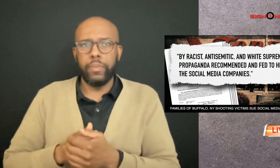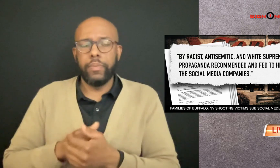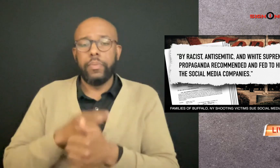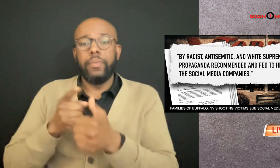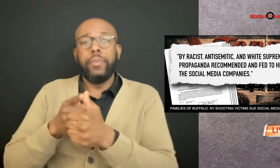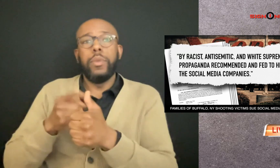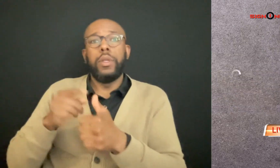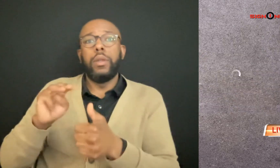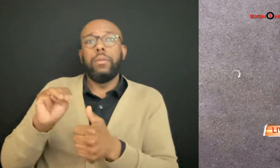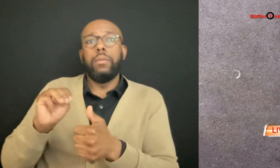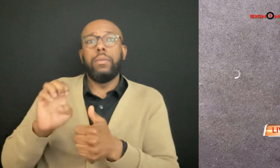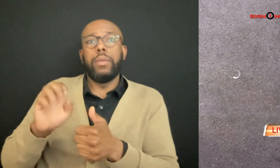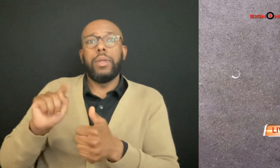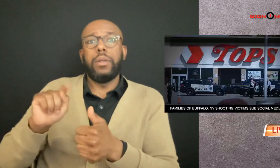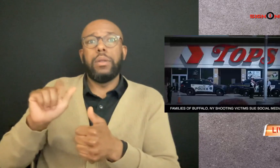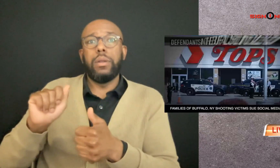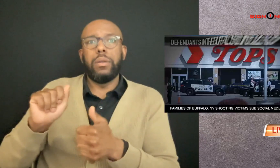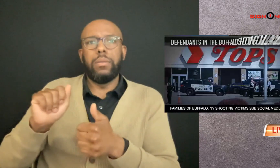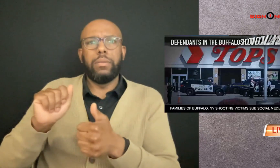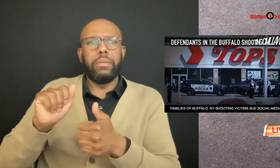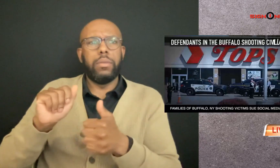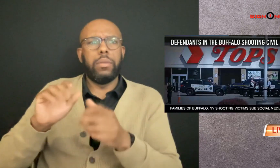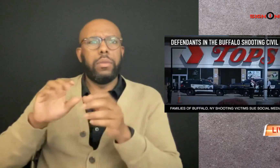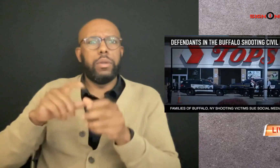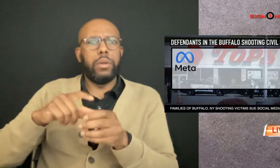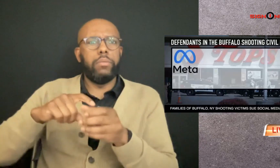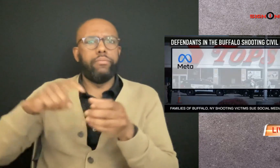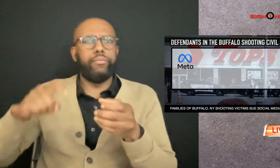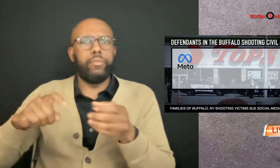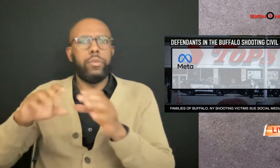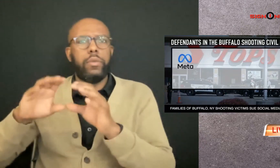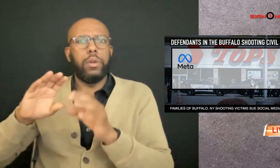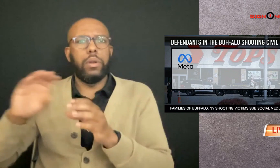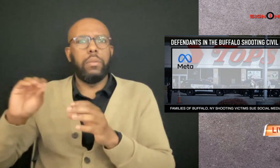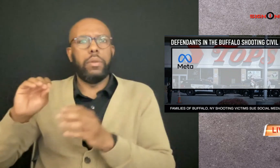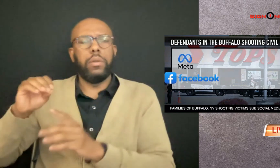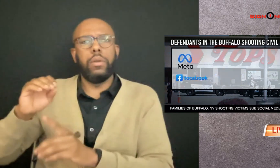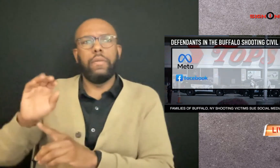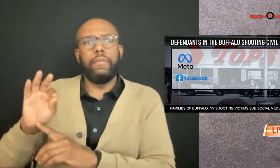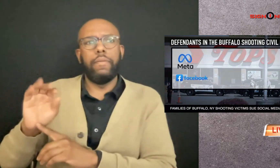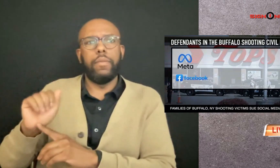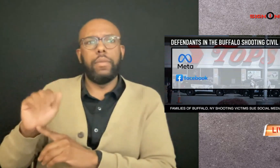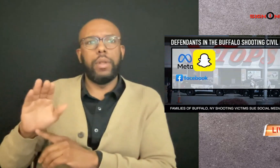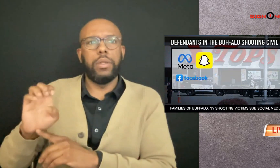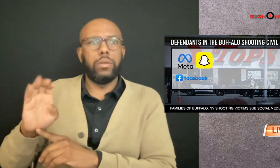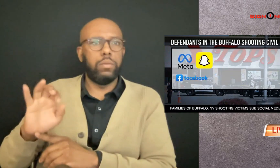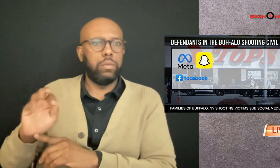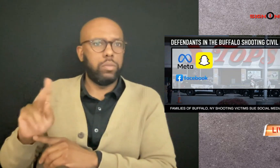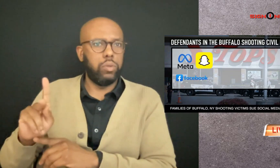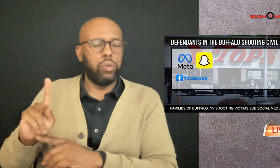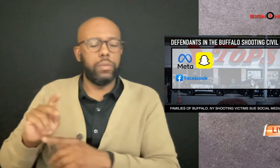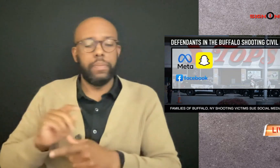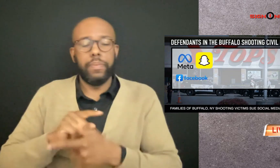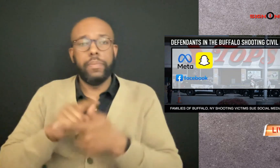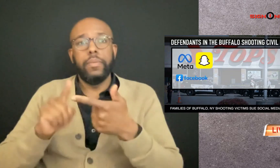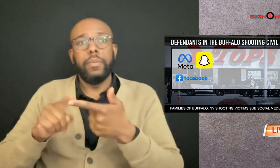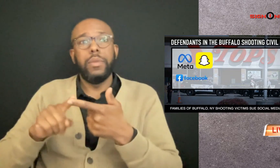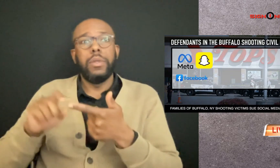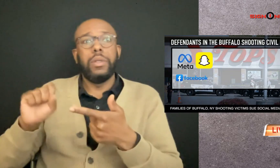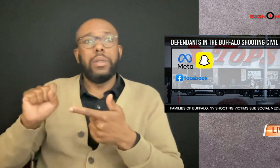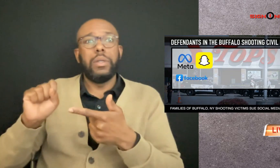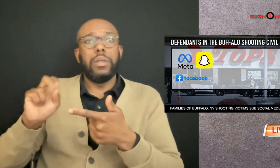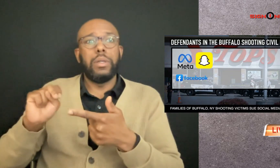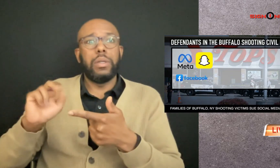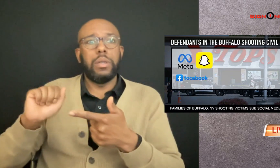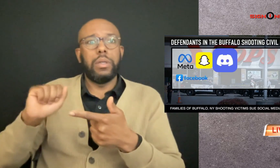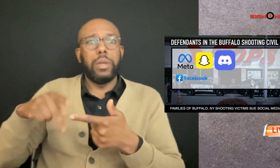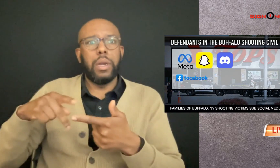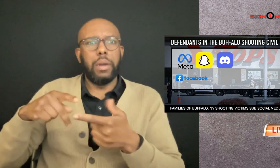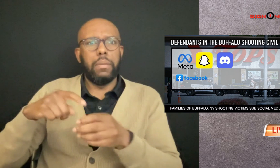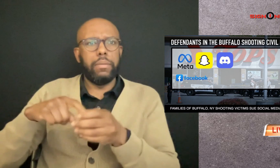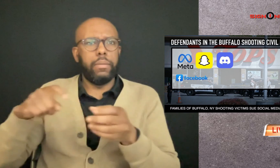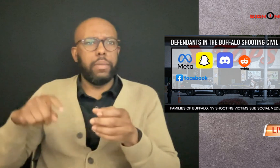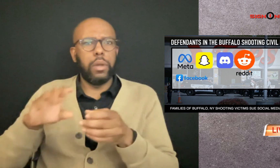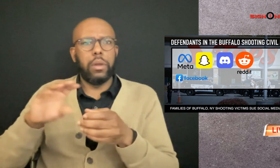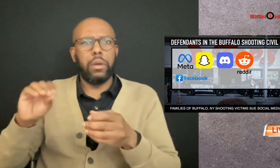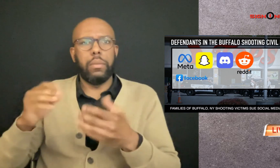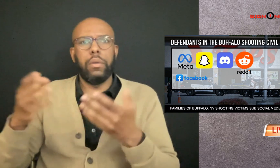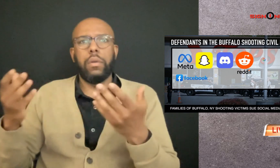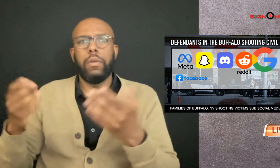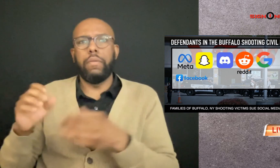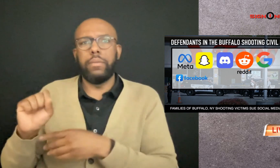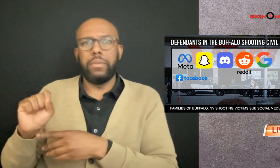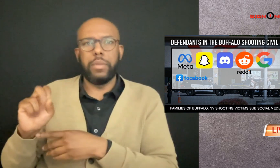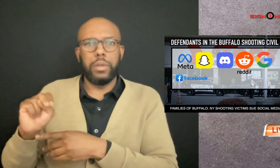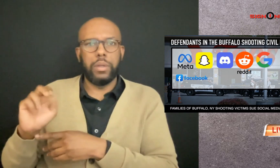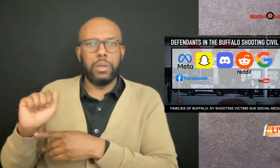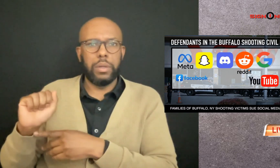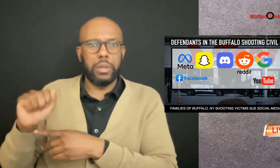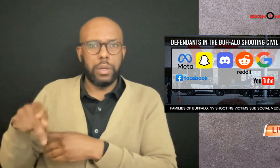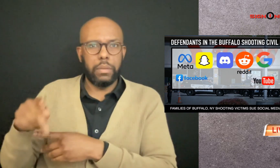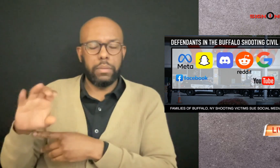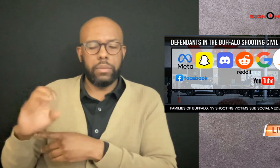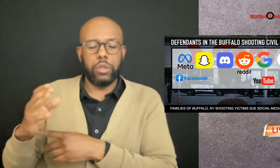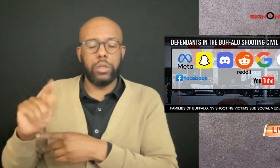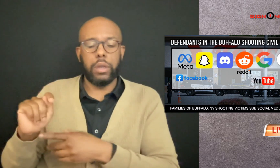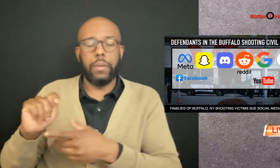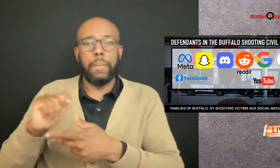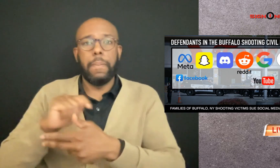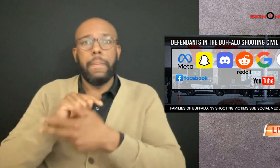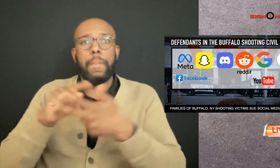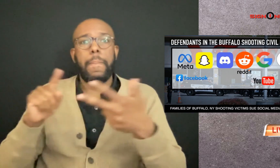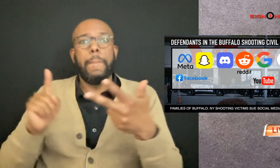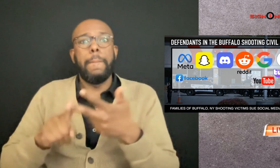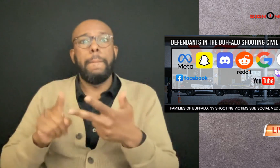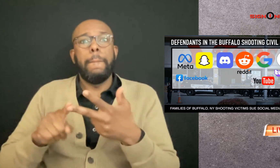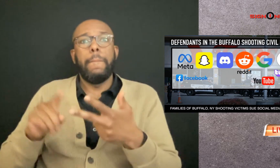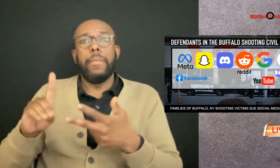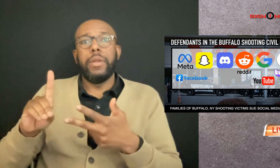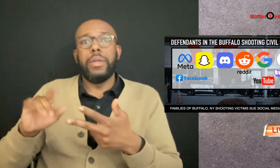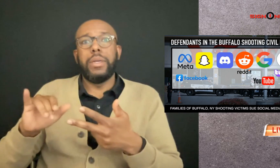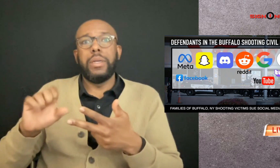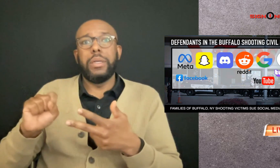named in the lawsuit Meta parent company of Facebook Snap which owns the messaging app